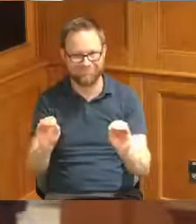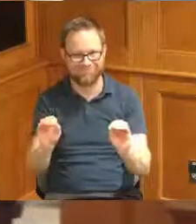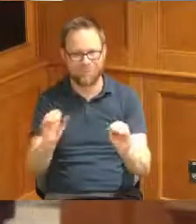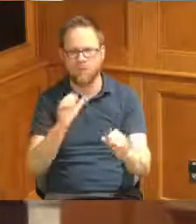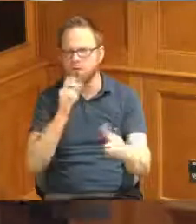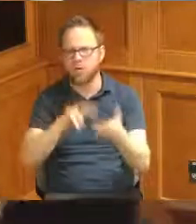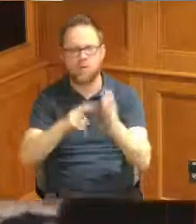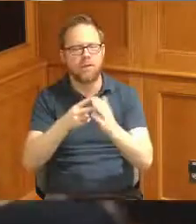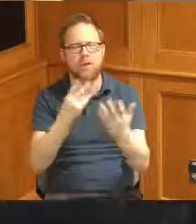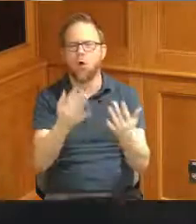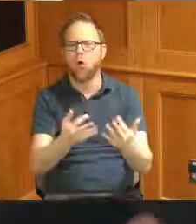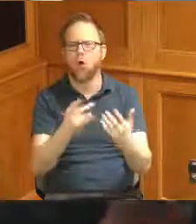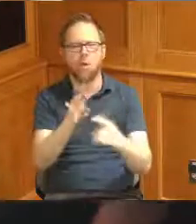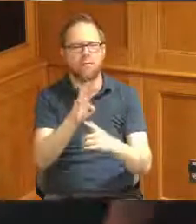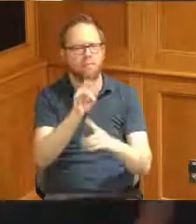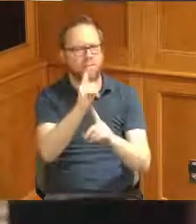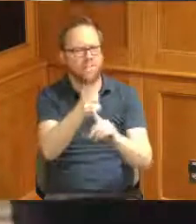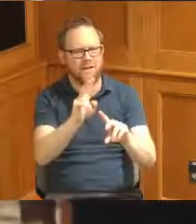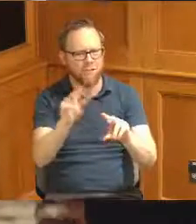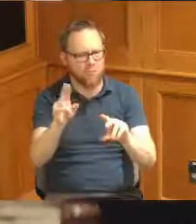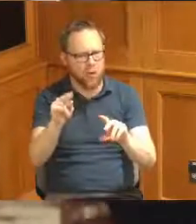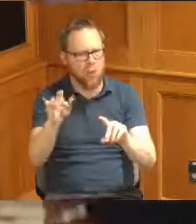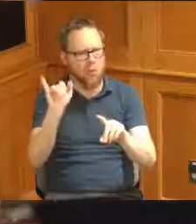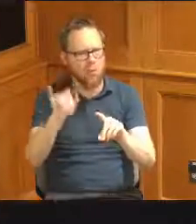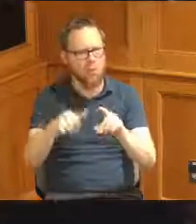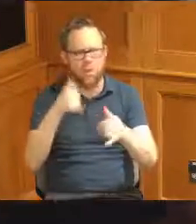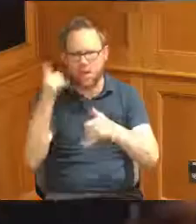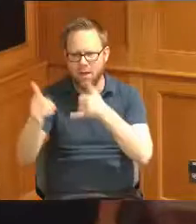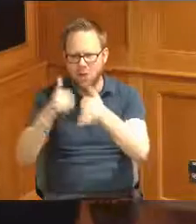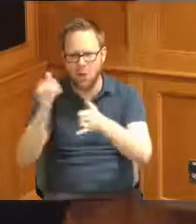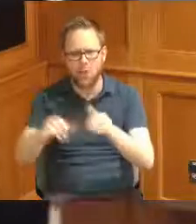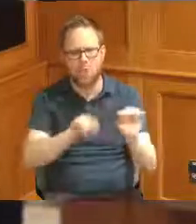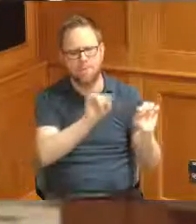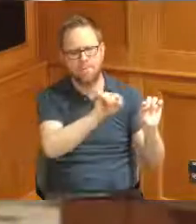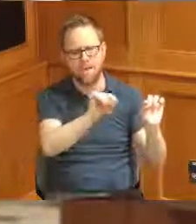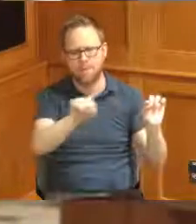40 minutes necessarily those calls were littered throughout the 40 the 40 minute window that we had